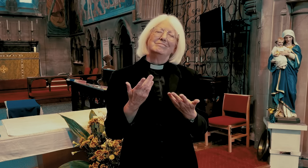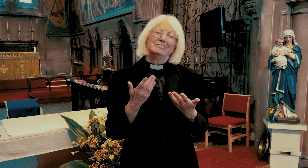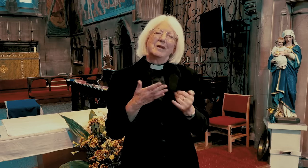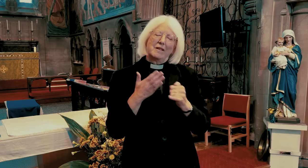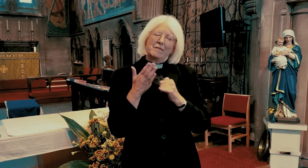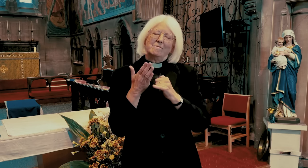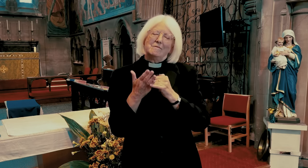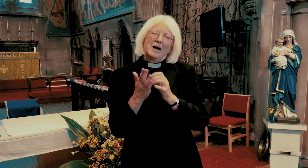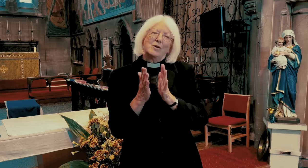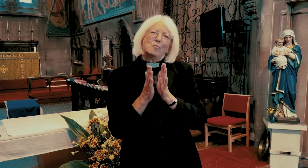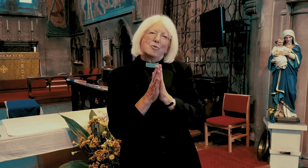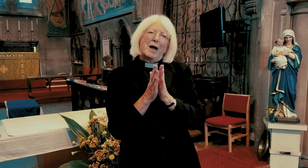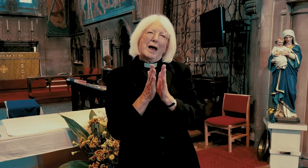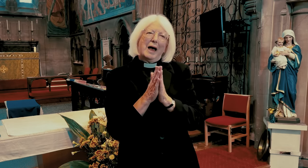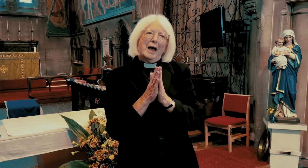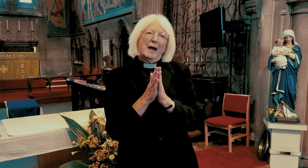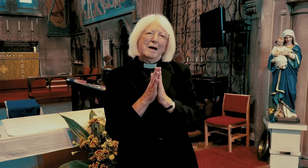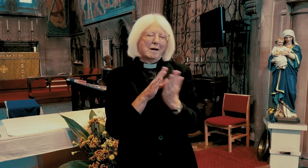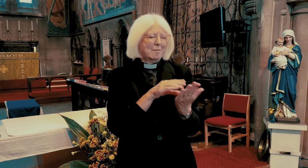The final prayer comes straight from the Bible